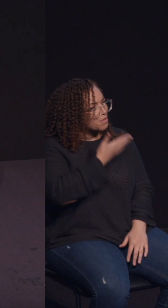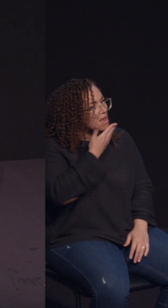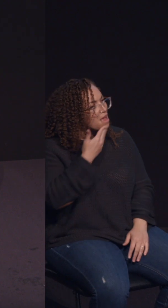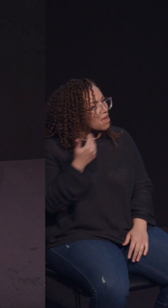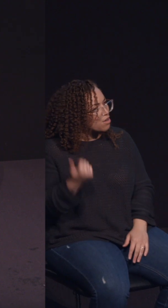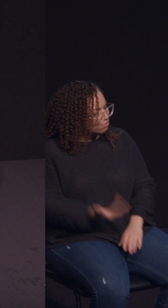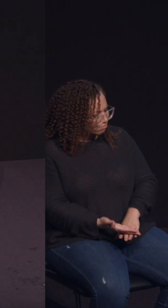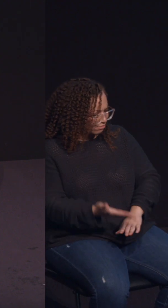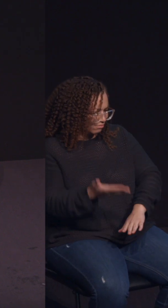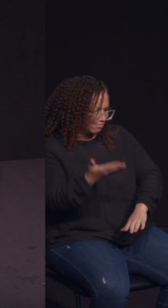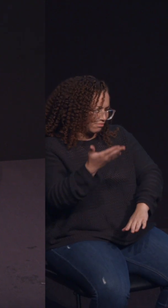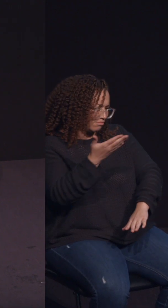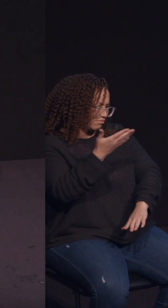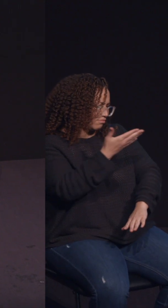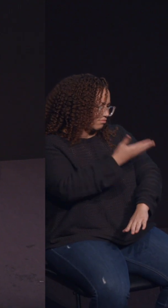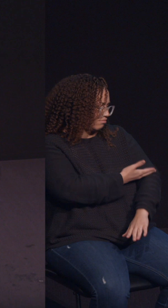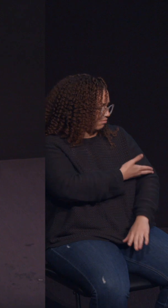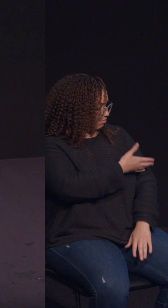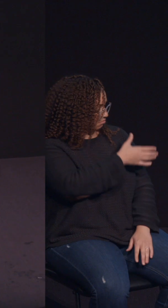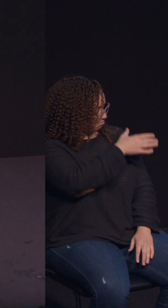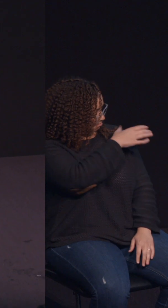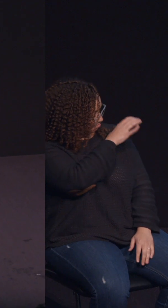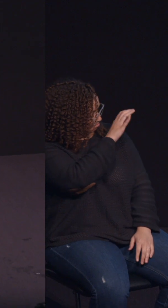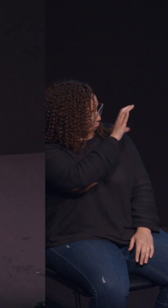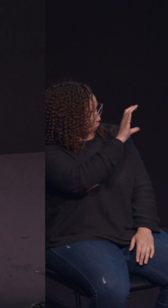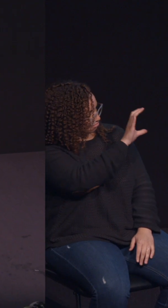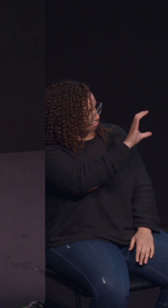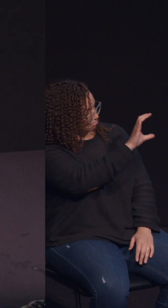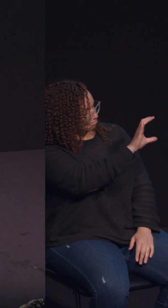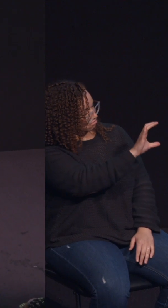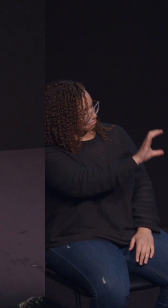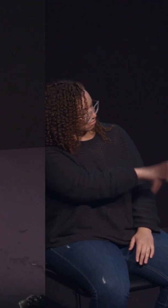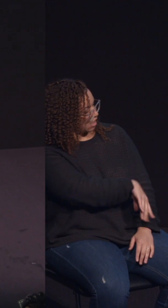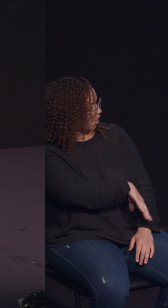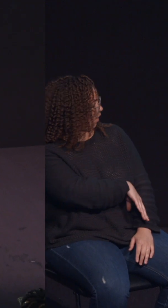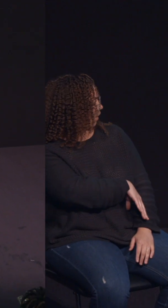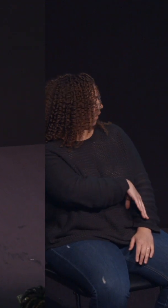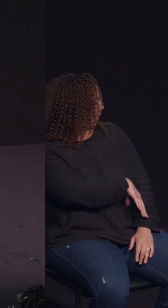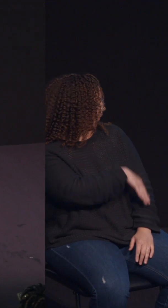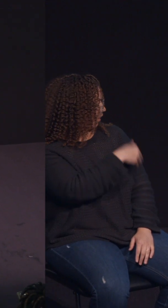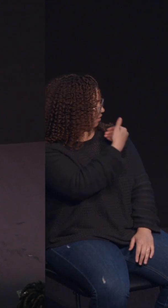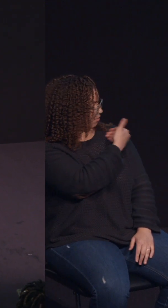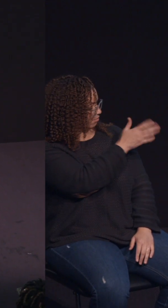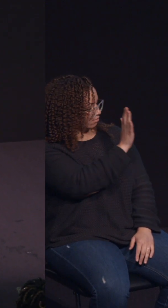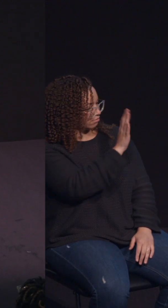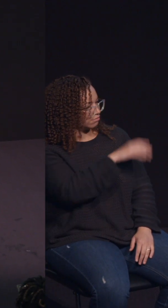Since I laid my burdens down